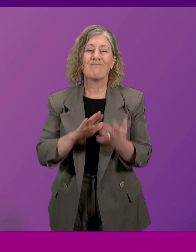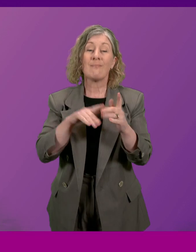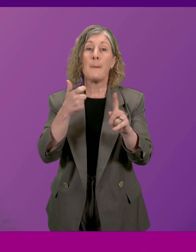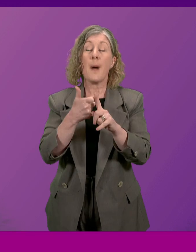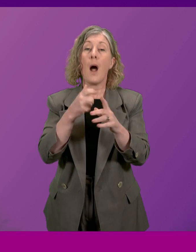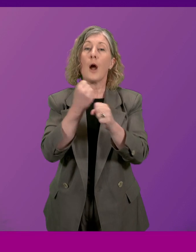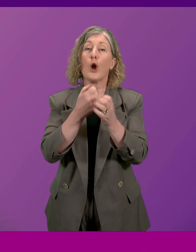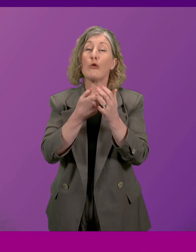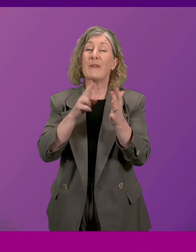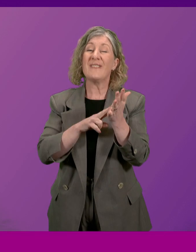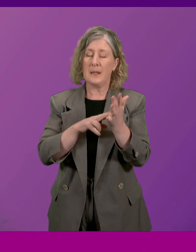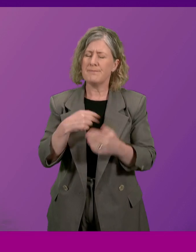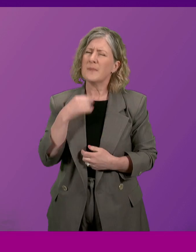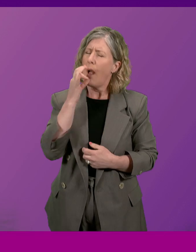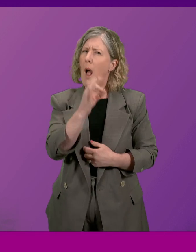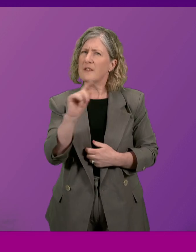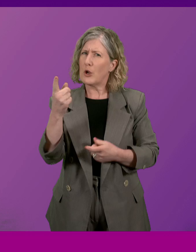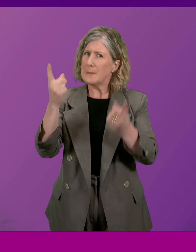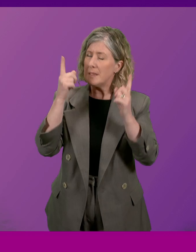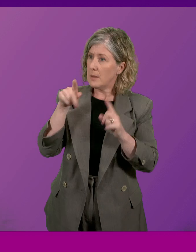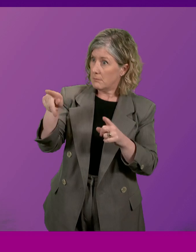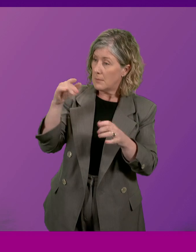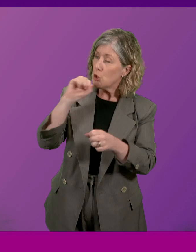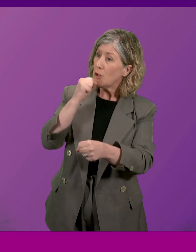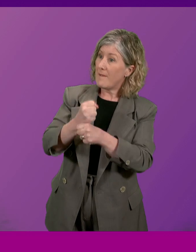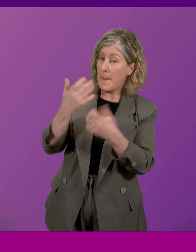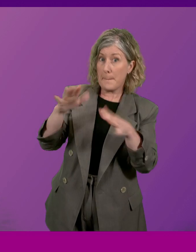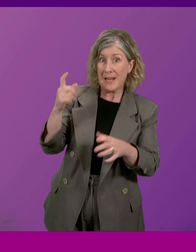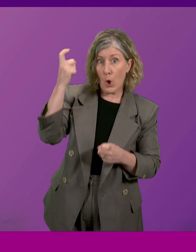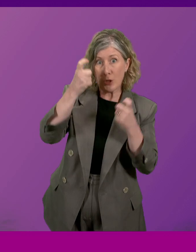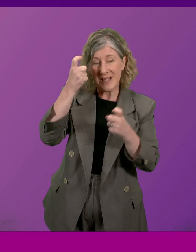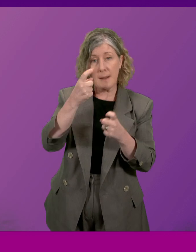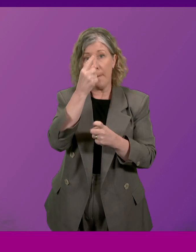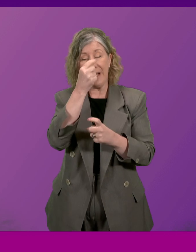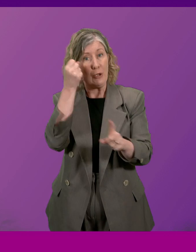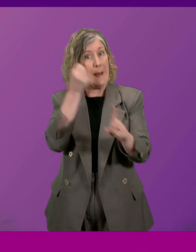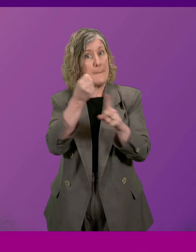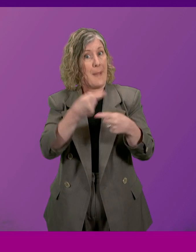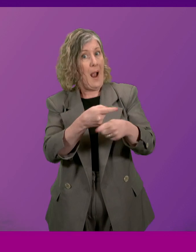To ask the First Minister what consideration the Scottish Government has given to what the potential impact might be on deaf